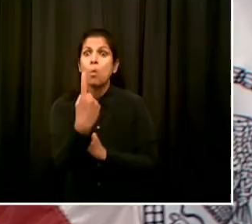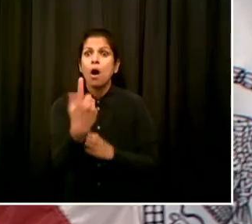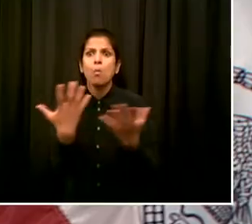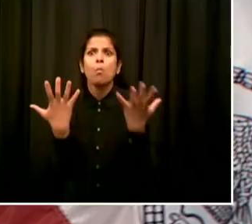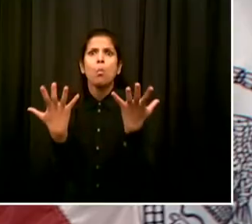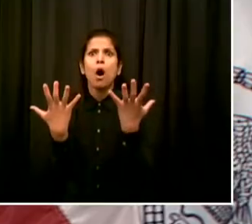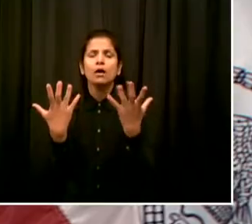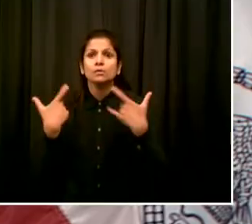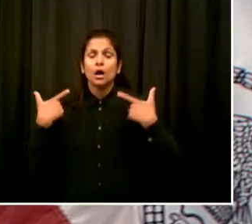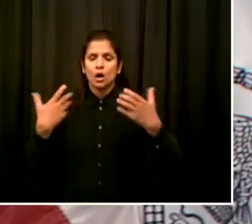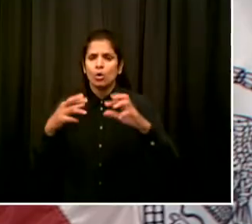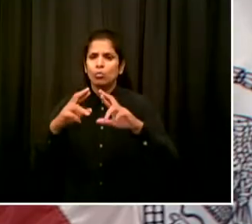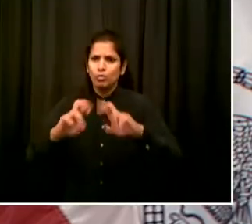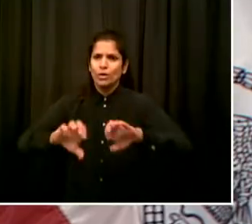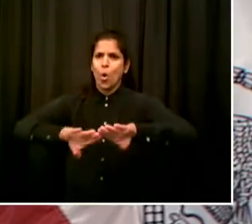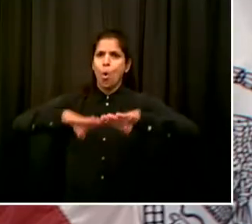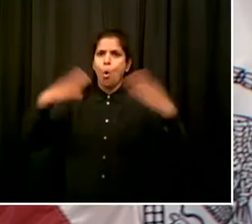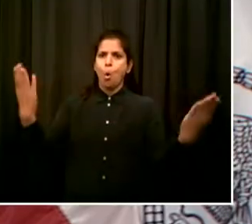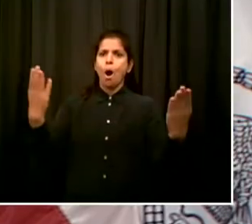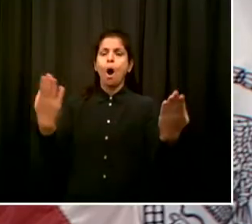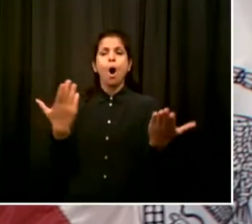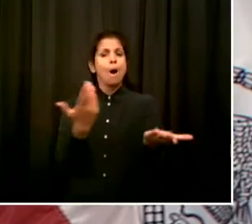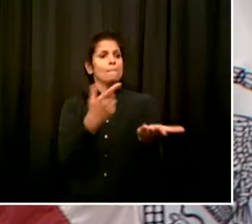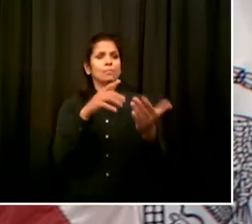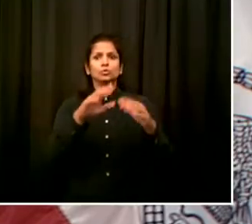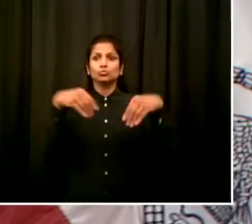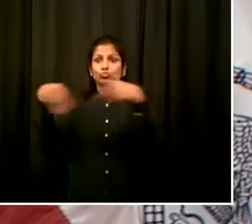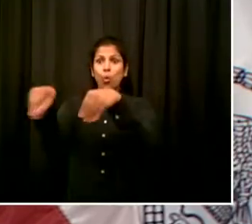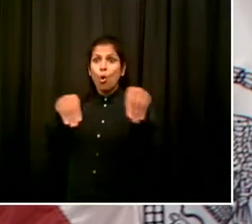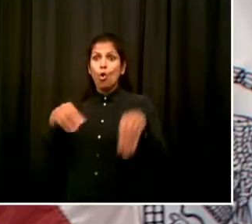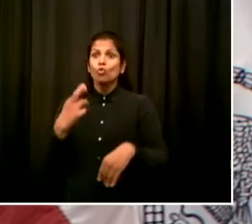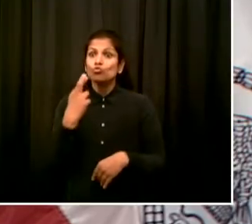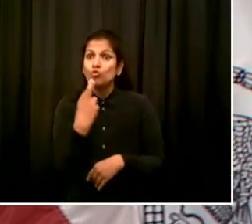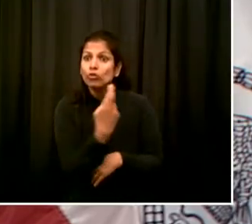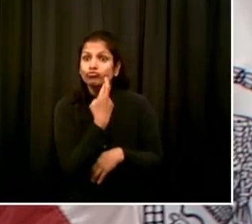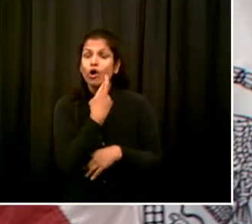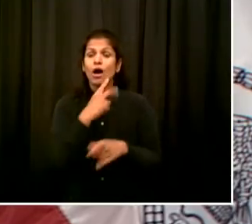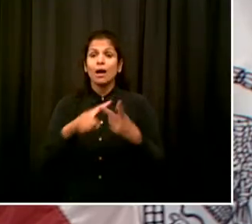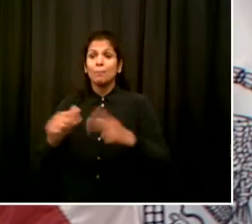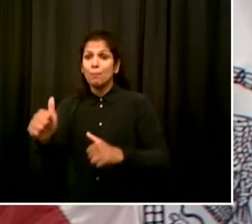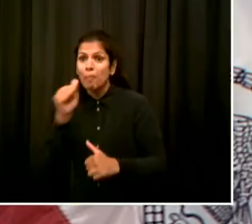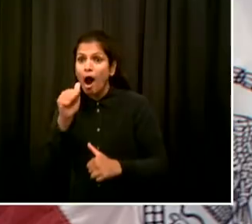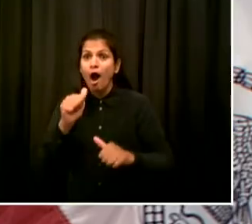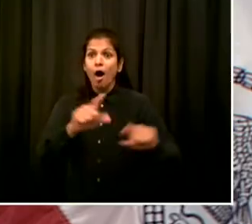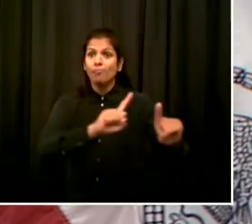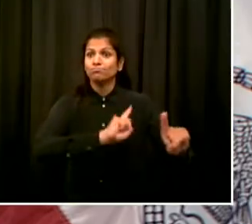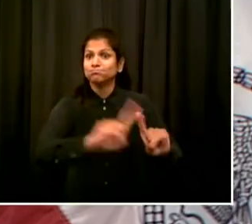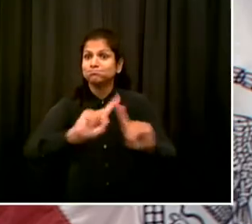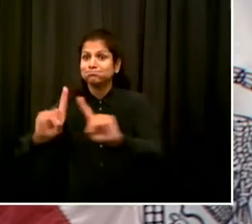IT IS SO MPIOARTNTT O OFCUS ON A